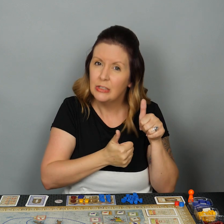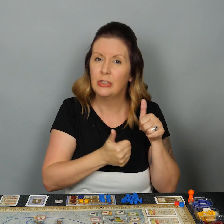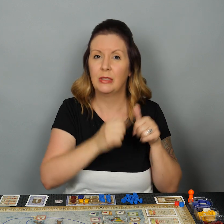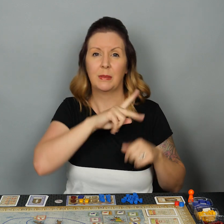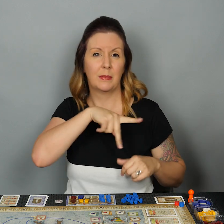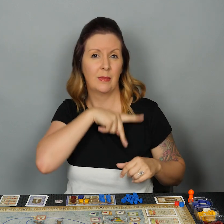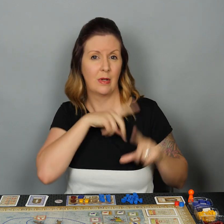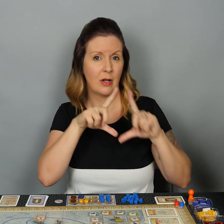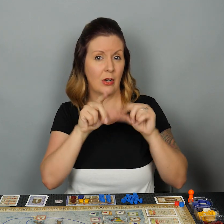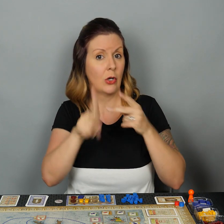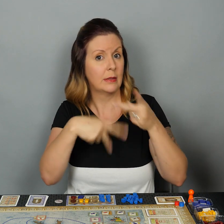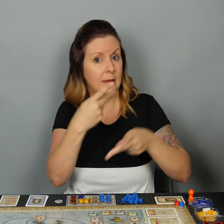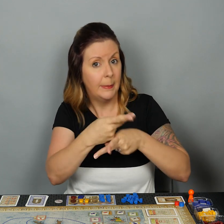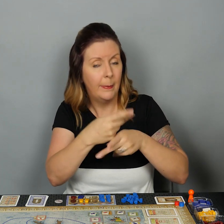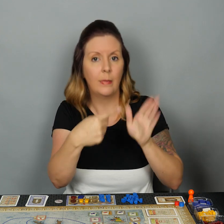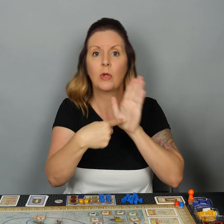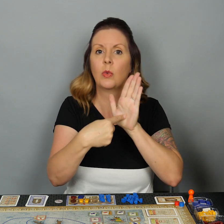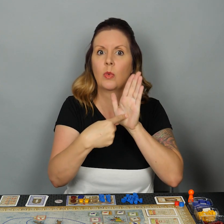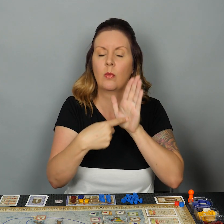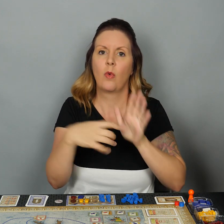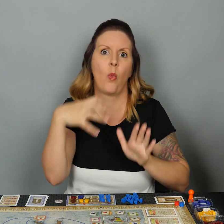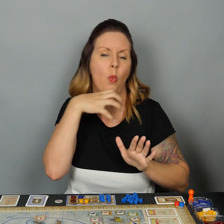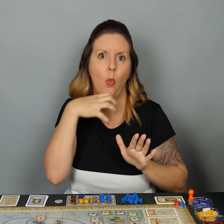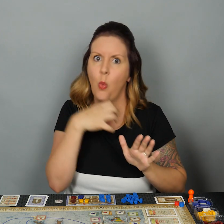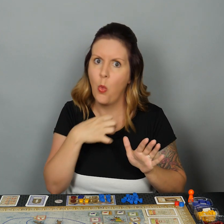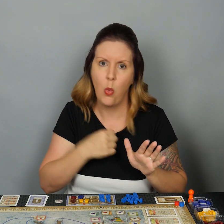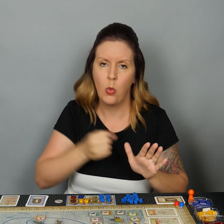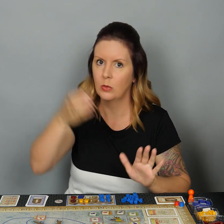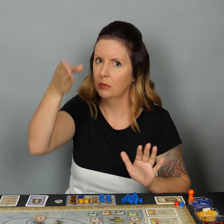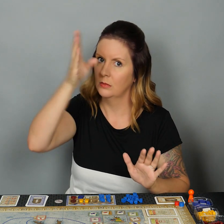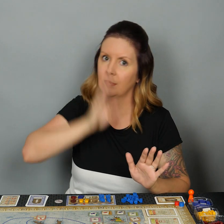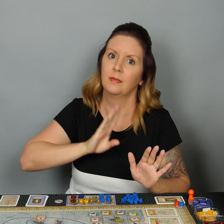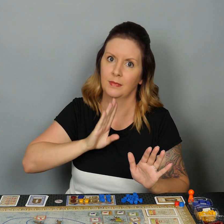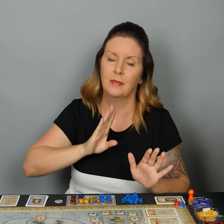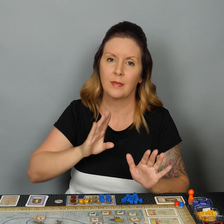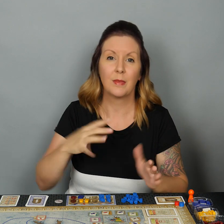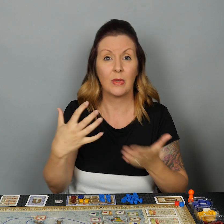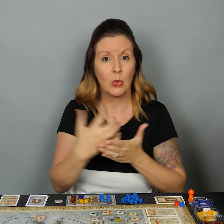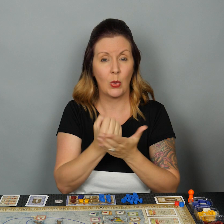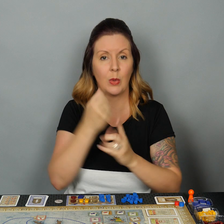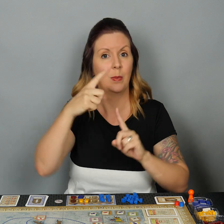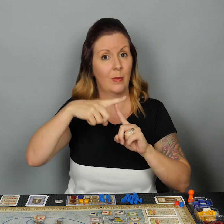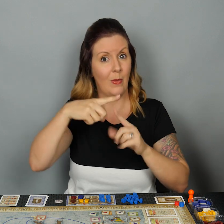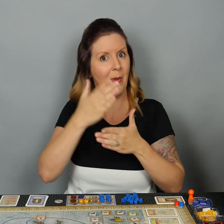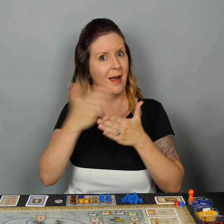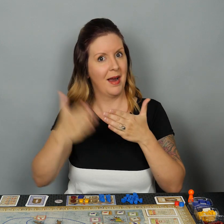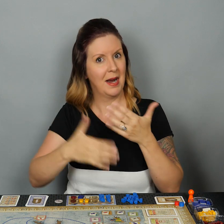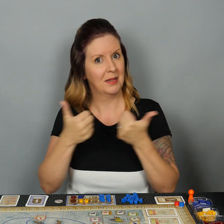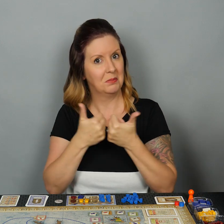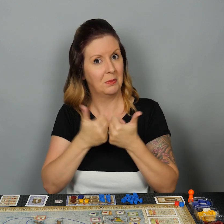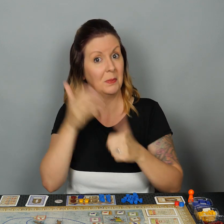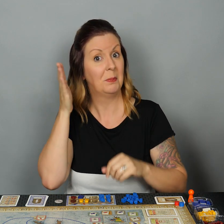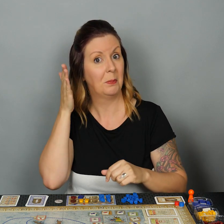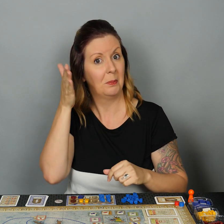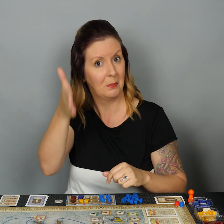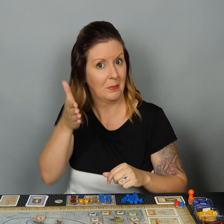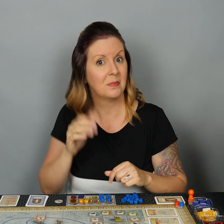There are different types that represent different old gods, which will earn you points at the